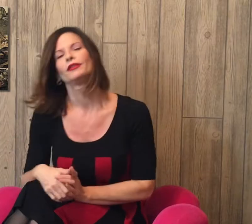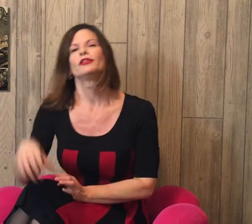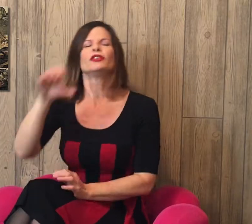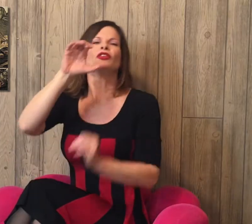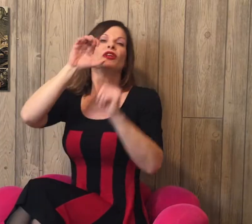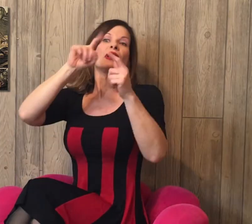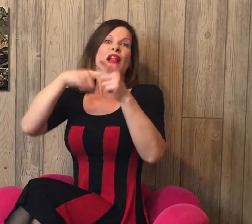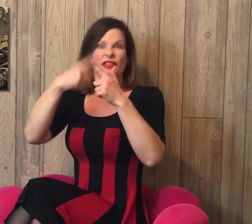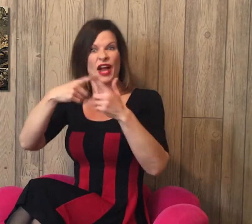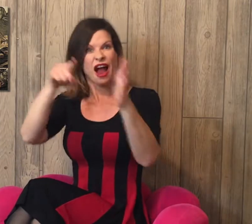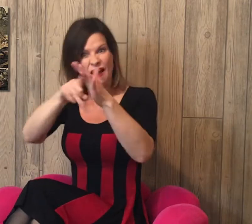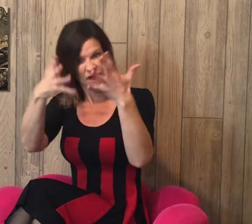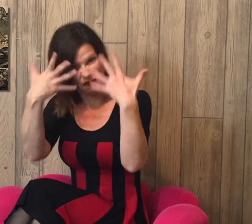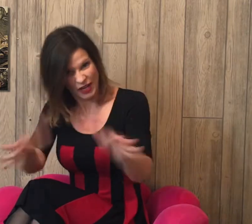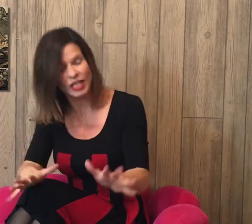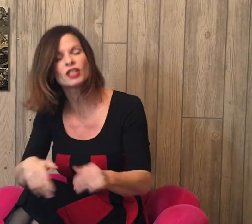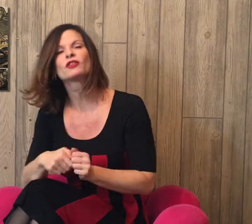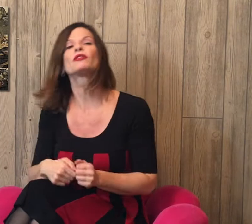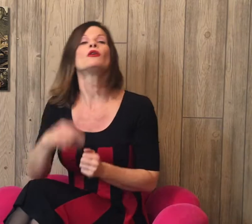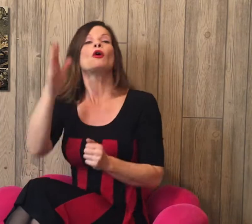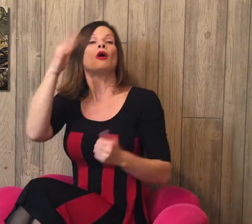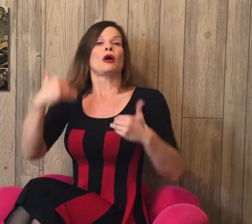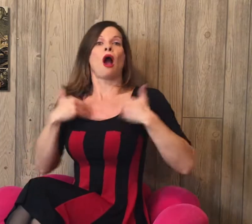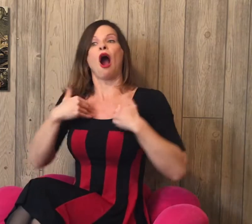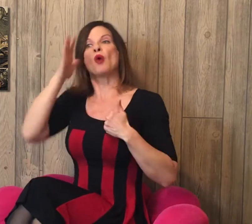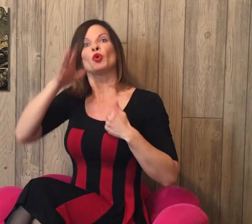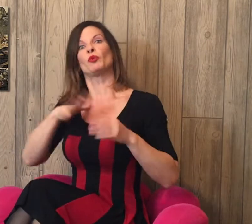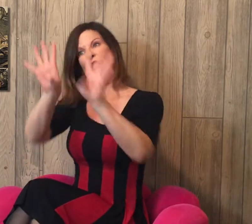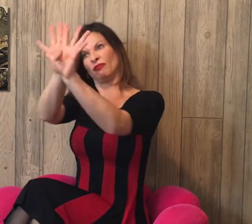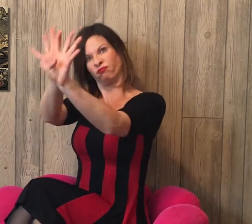After the animals were sacrificed young women were lined up,